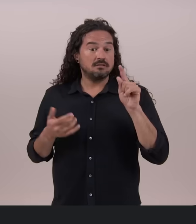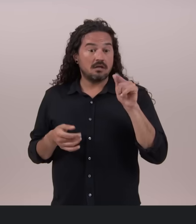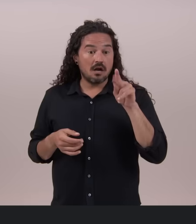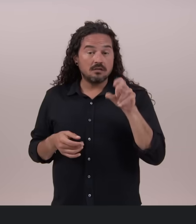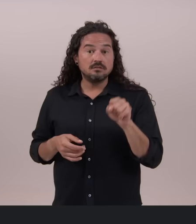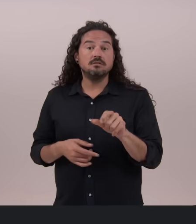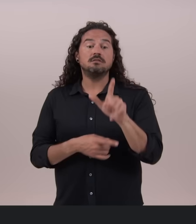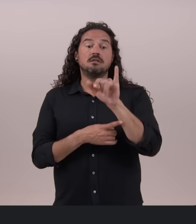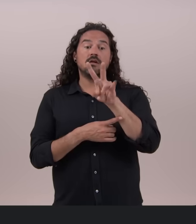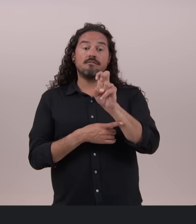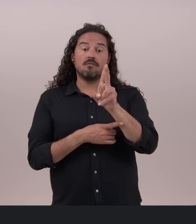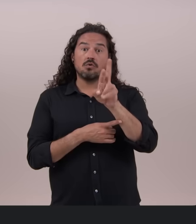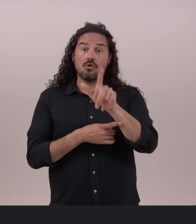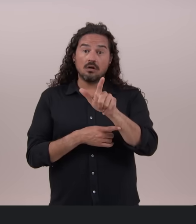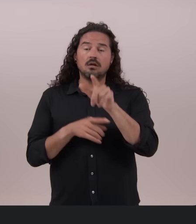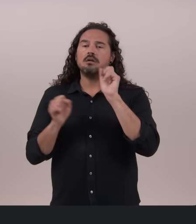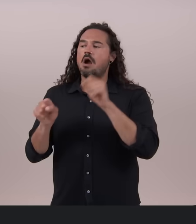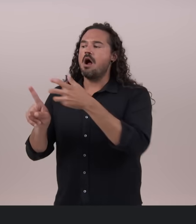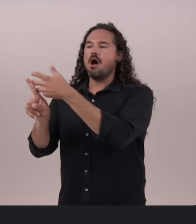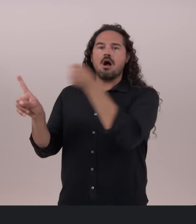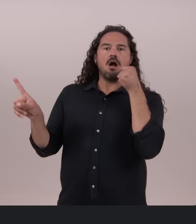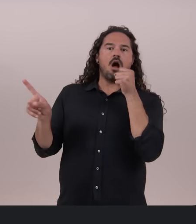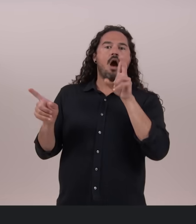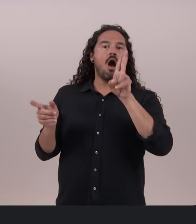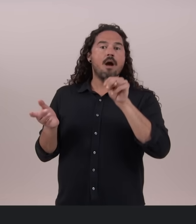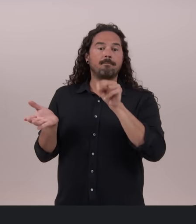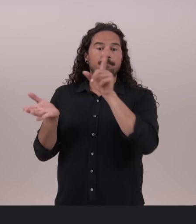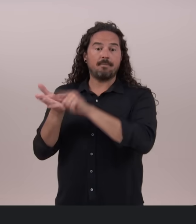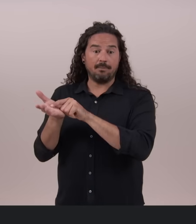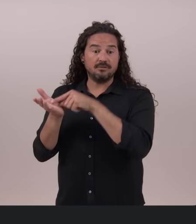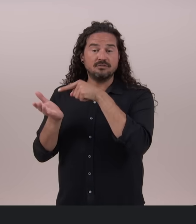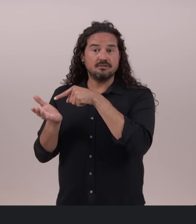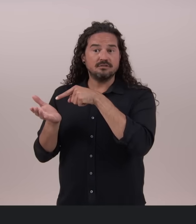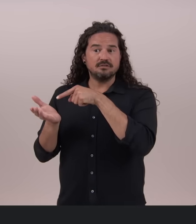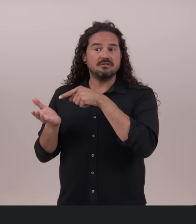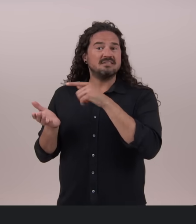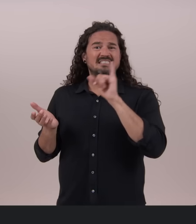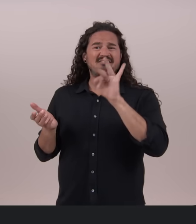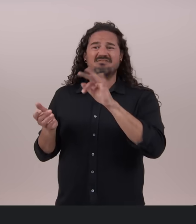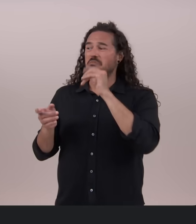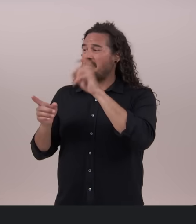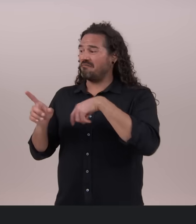unpublished right here without leaving AI Studio for a second. That really was pretty magical.